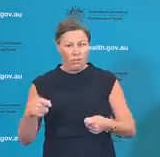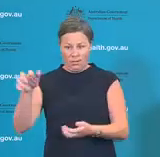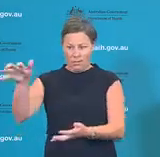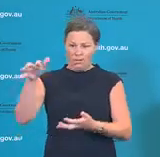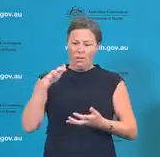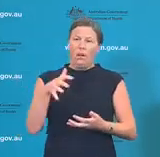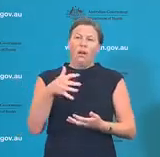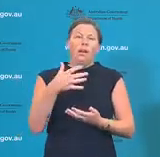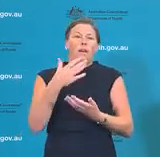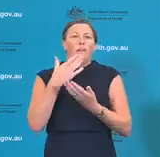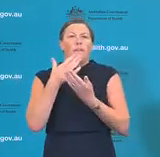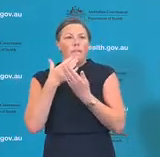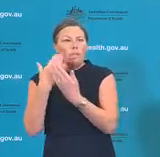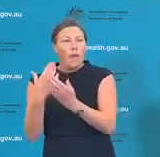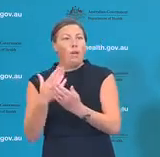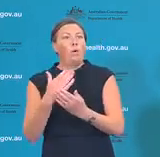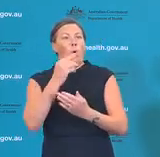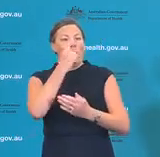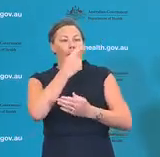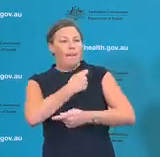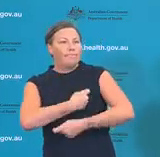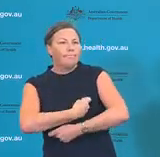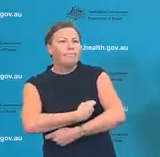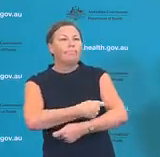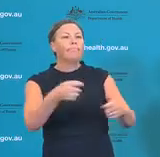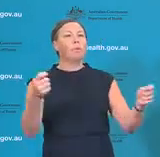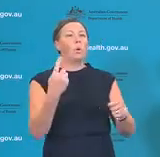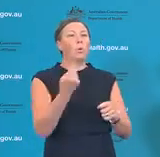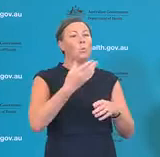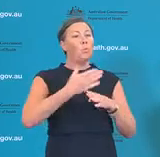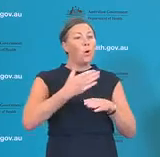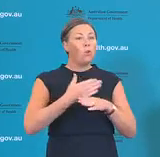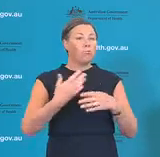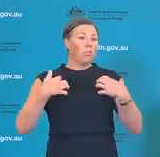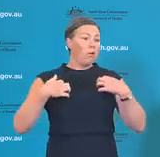goes to protect and support our front line health care workers as they go